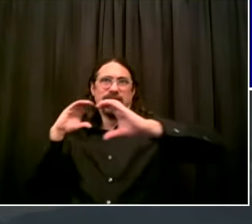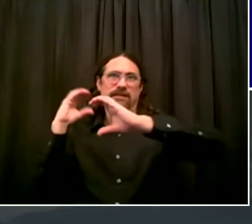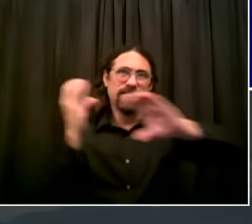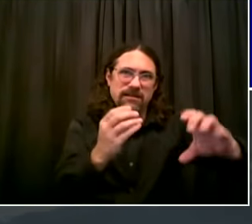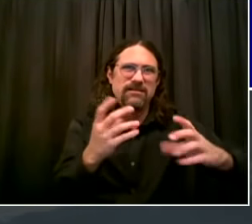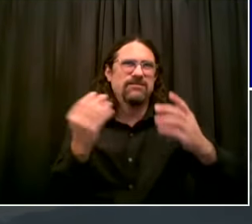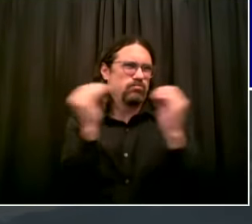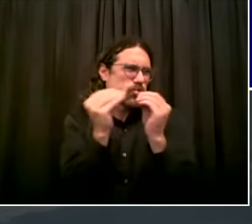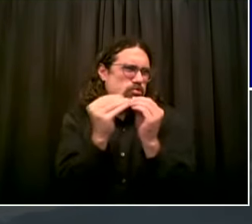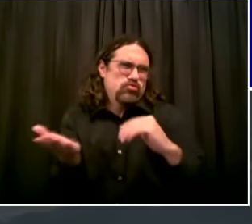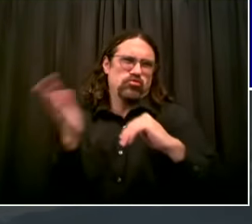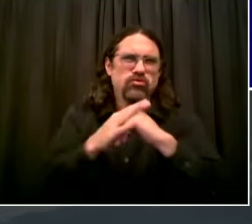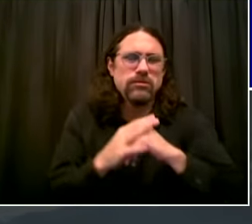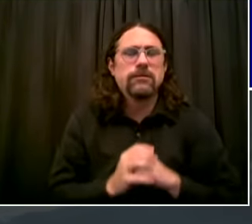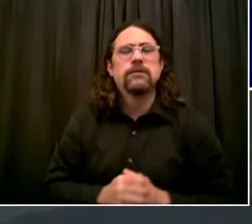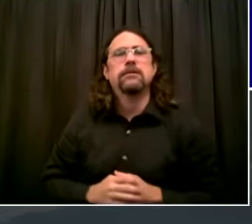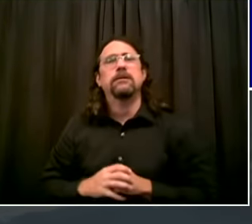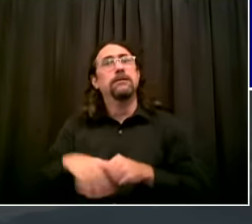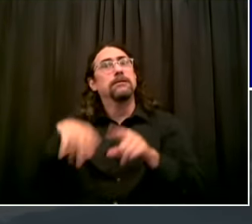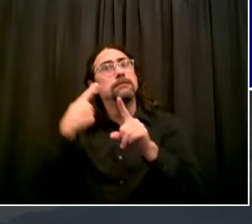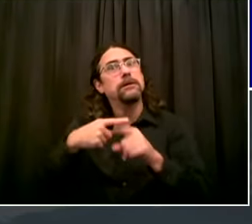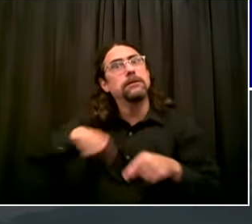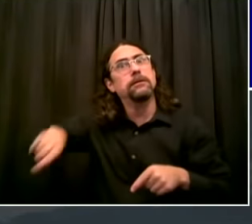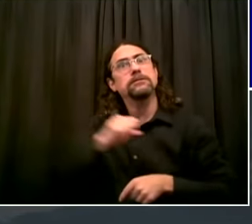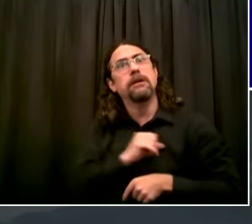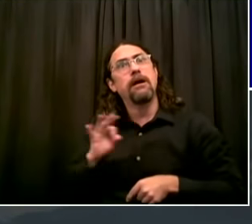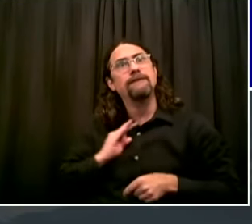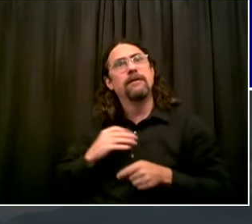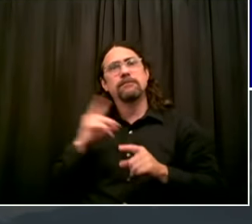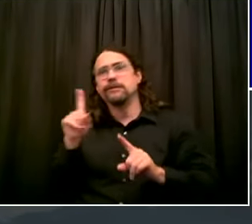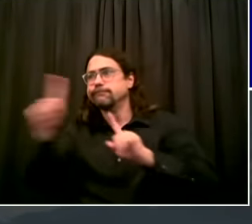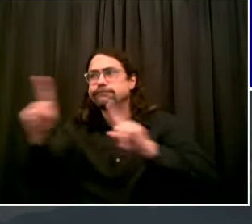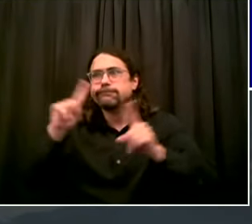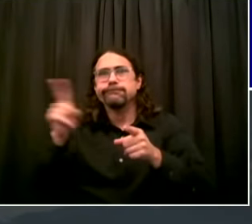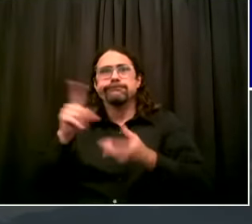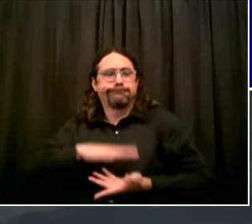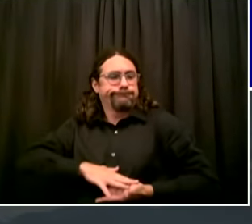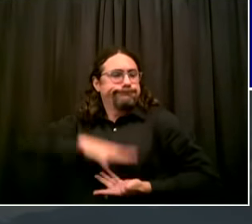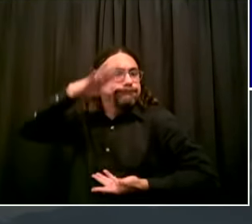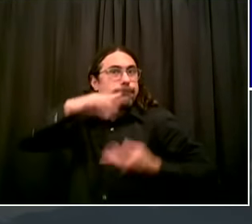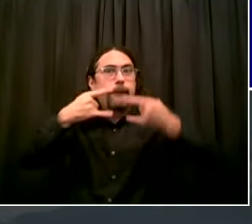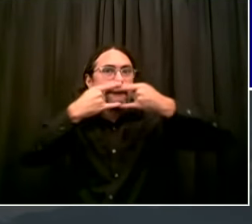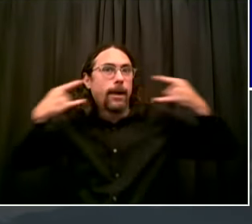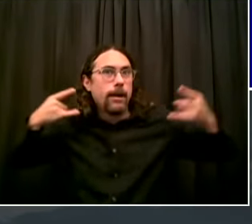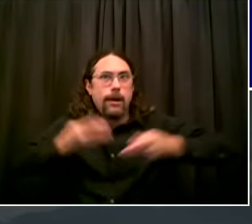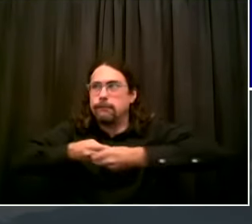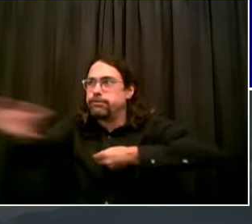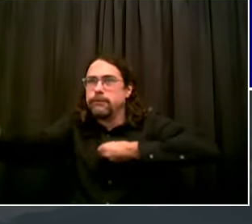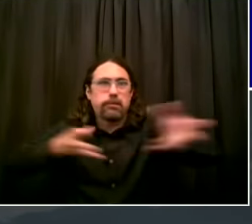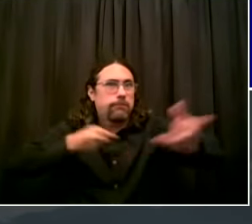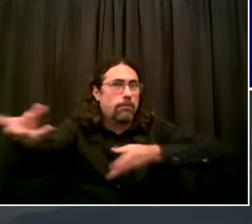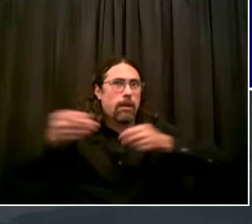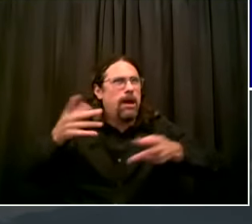PEOPL NEOT LET UP ON GETTING TESTED. IF YOU HAVE NEVER BEEN TESTED WE NEED YOU TO GO GO TESTED. WE NEED A CLEAR